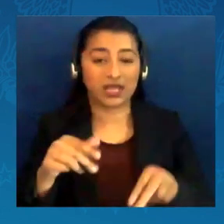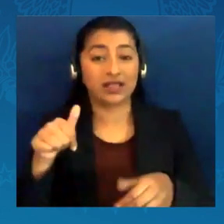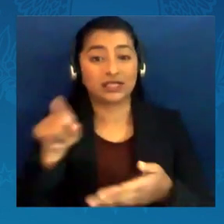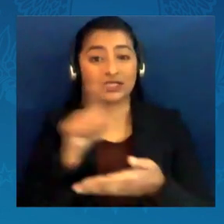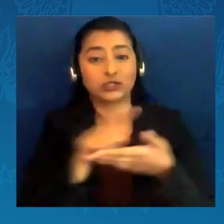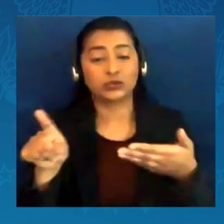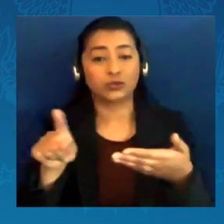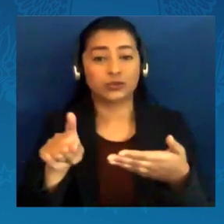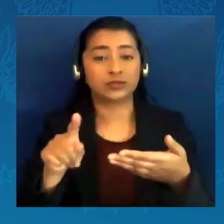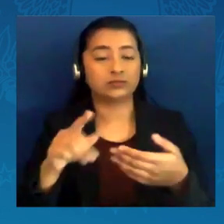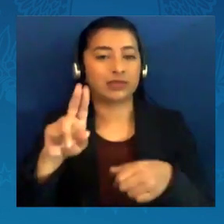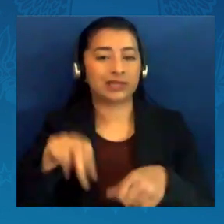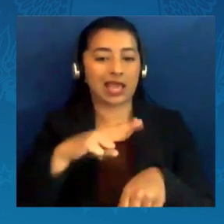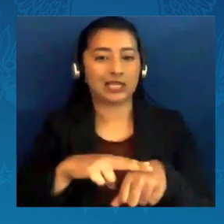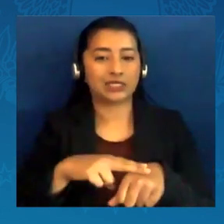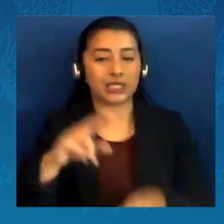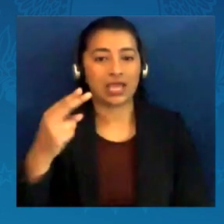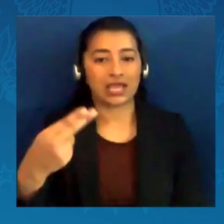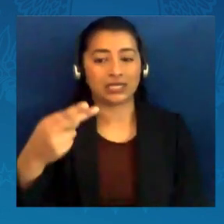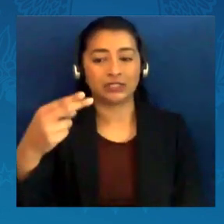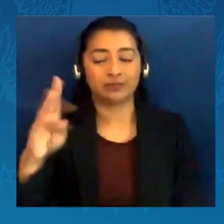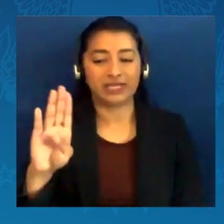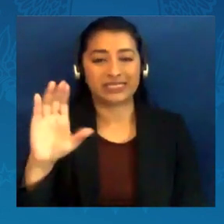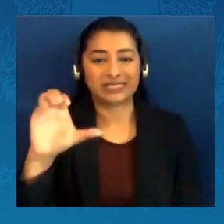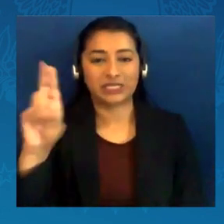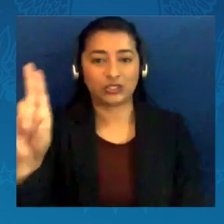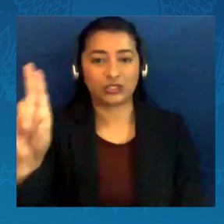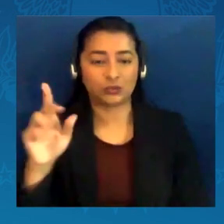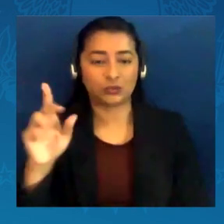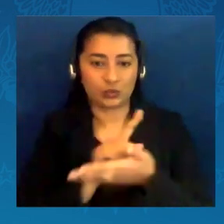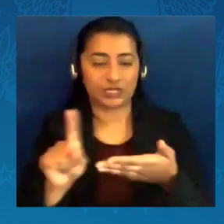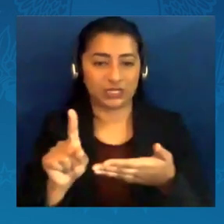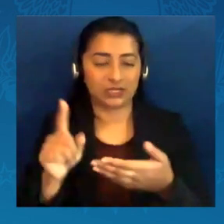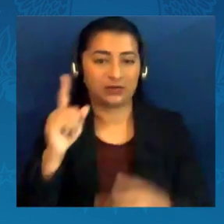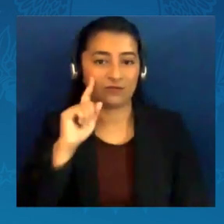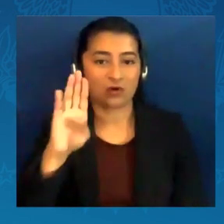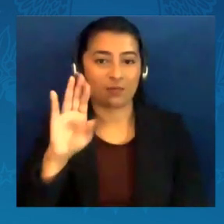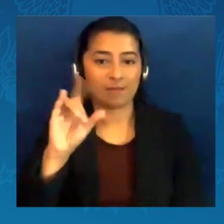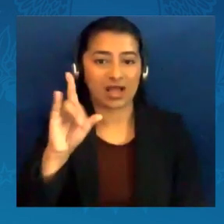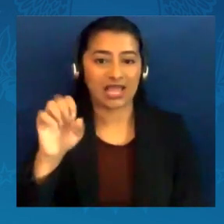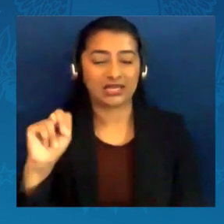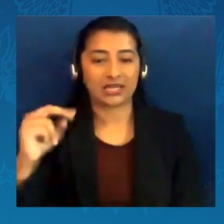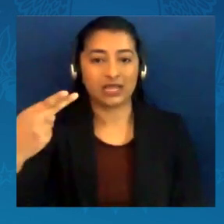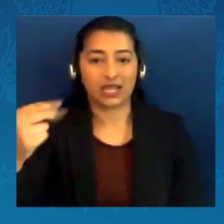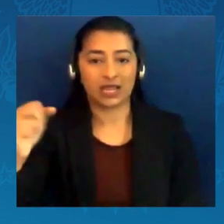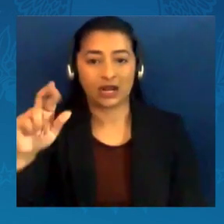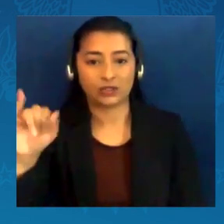for the Biden administration. And it really has been an opportunity to talk about the importance